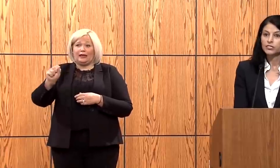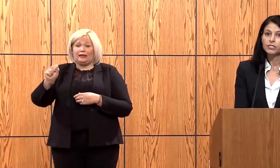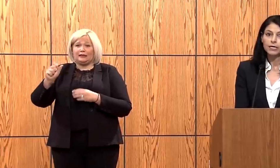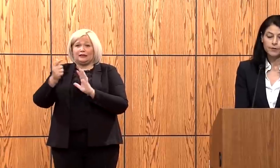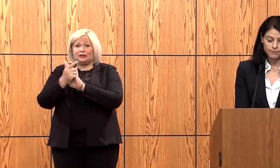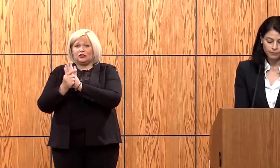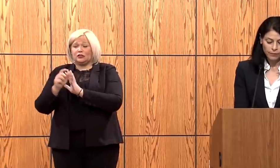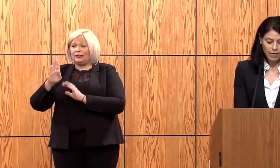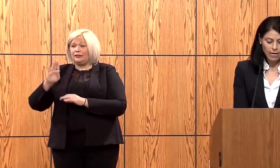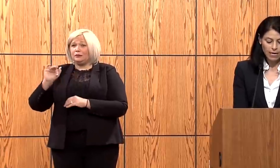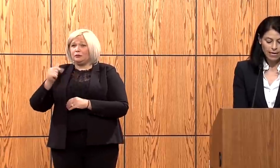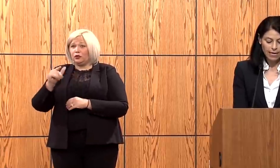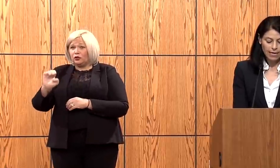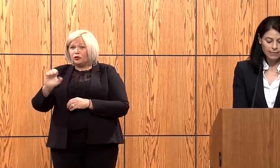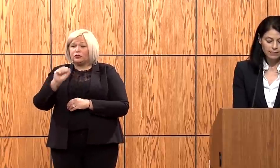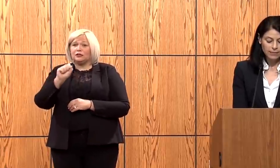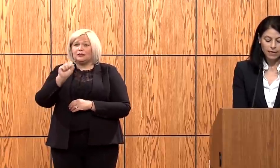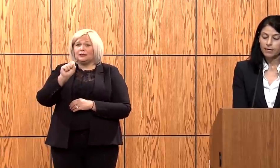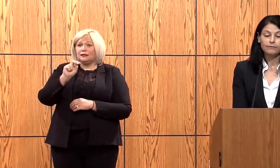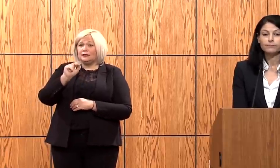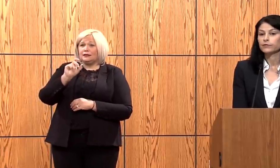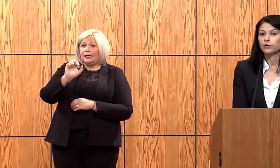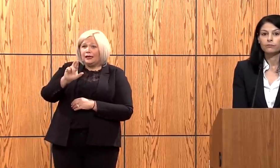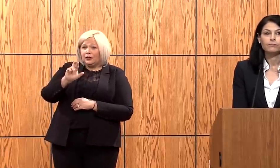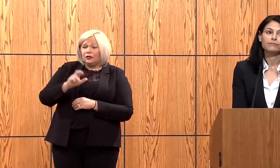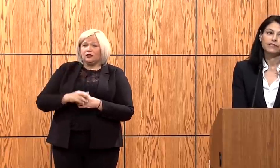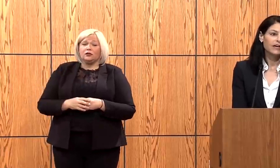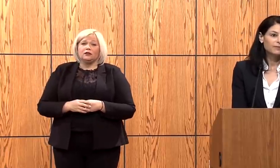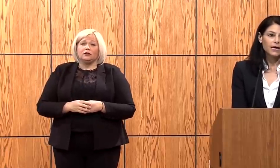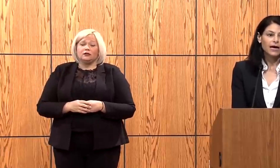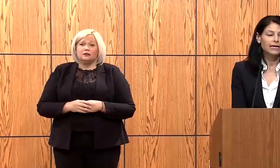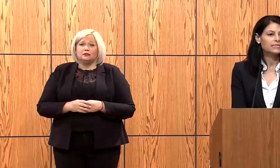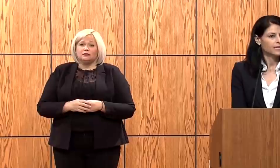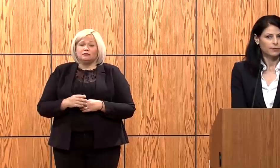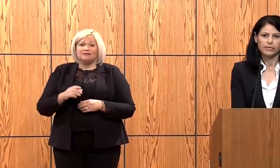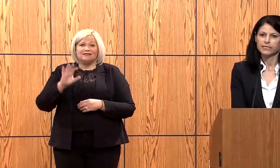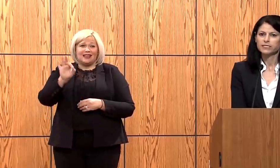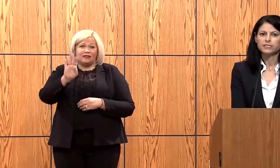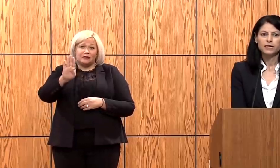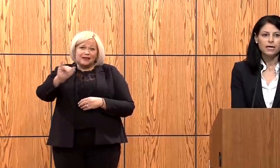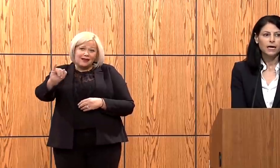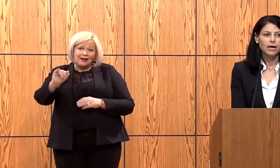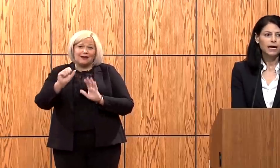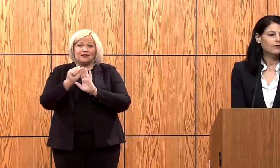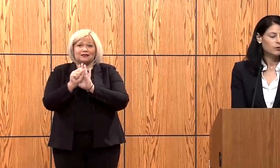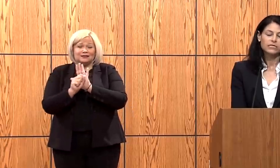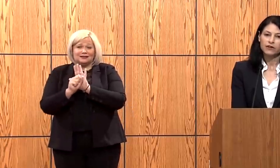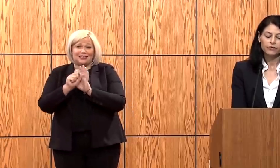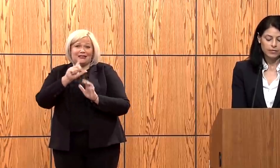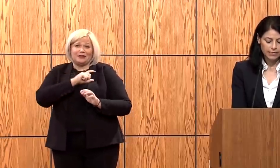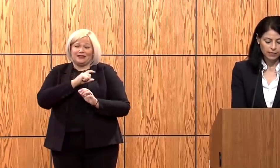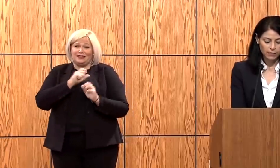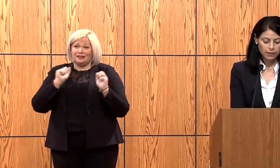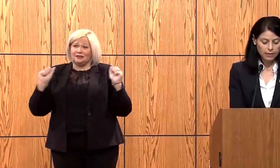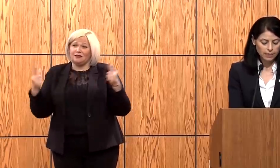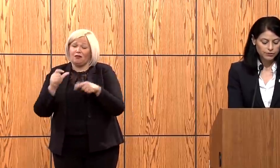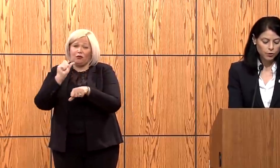DONE, I’LL SPEAK SLOWLY TO MAKE TIME FOR HIS APPEARANCE. TIME FOR HIS APPEARANCE. THANKS TO THE COLONEL AND OF THANKS TO THE COLONEL AND OF COURSE, U.S. ATTORNEYS BIRGE AND COURSE, U.S. ATTORNEYS BIRGE AND SCHNEIDER.